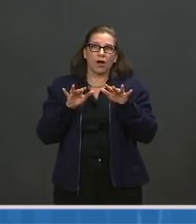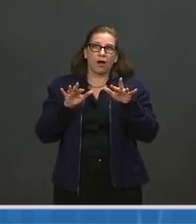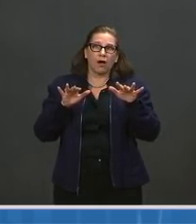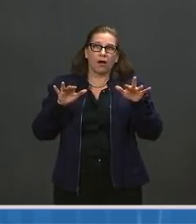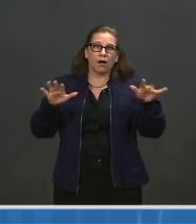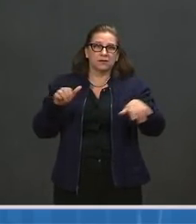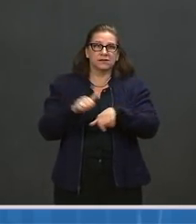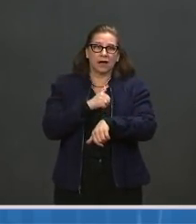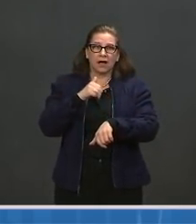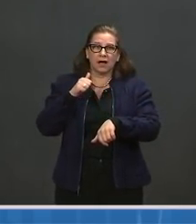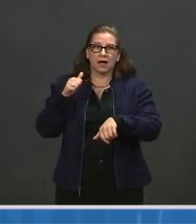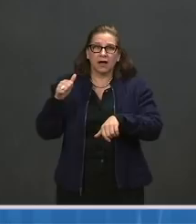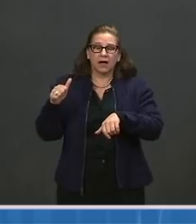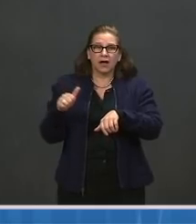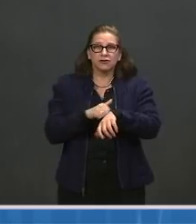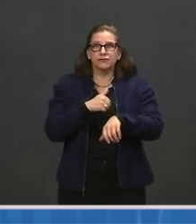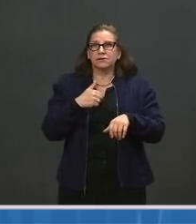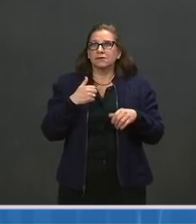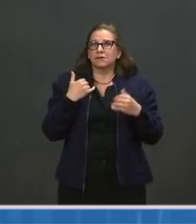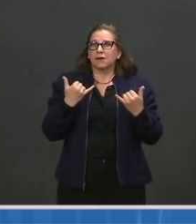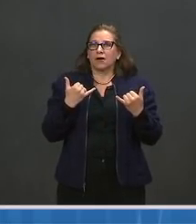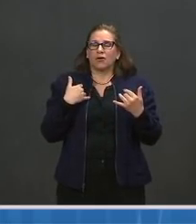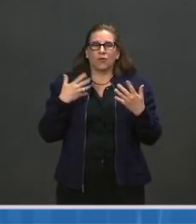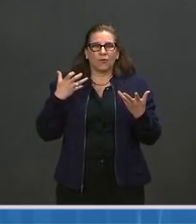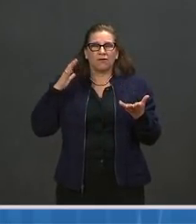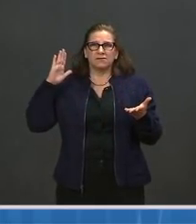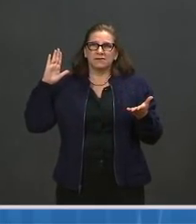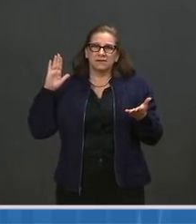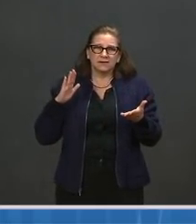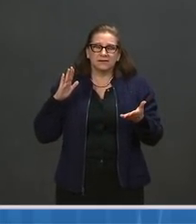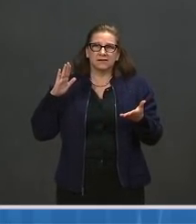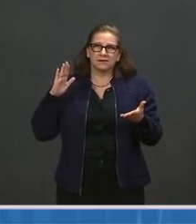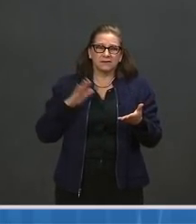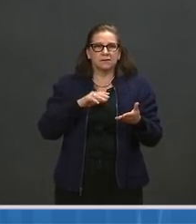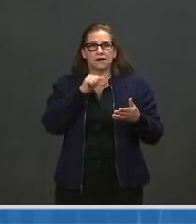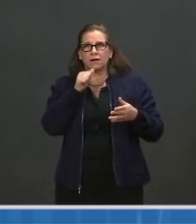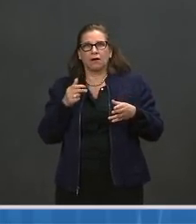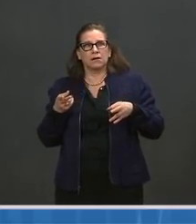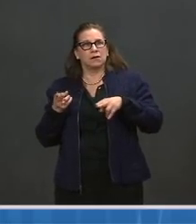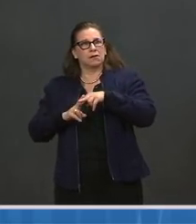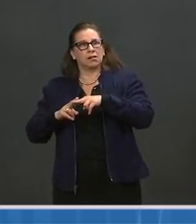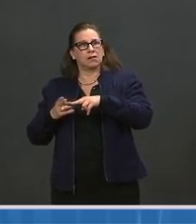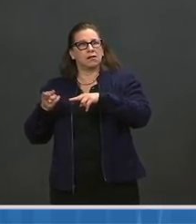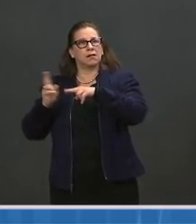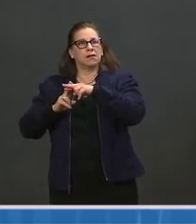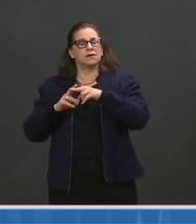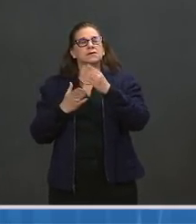Increasingly, states are seeing a growing proportion of their COVID-19 cases attributed to variants.